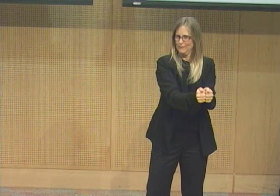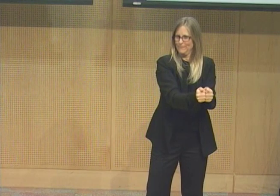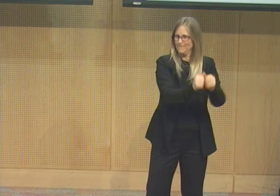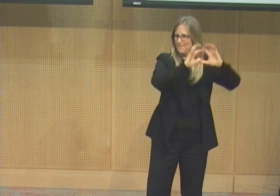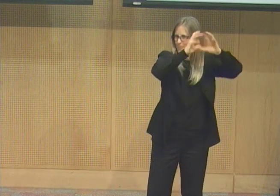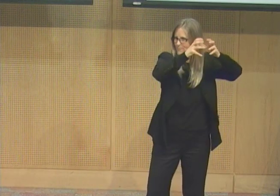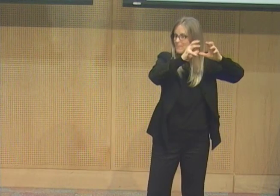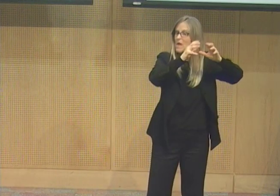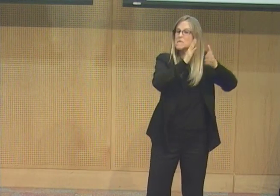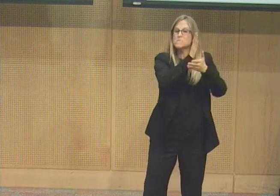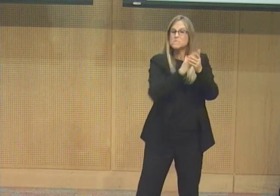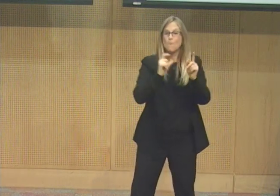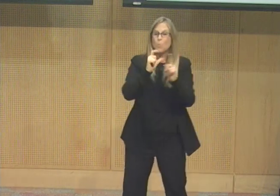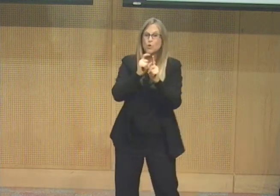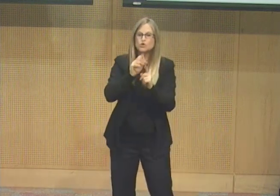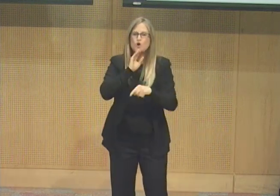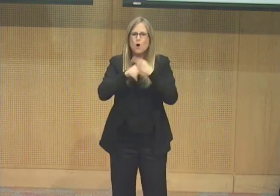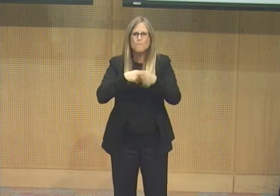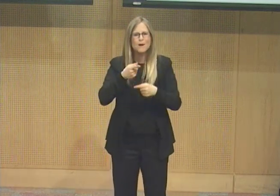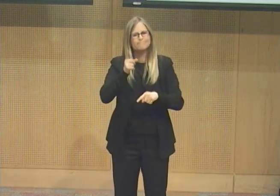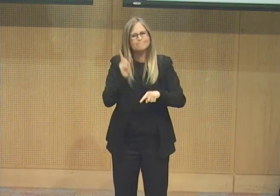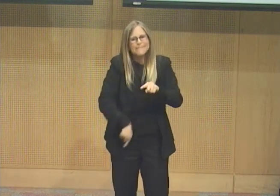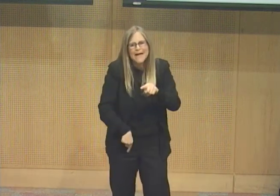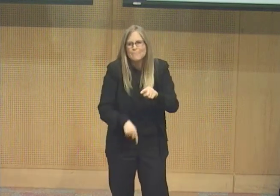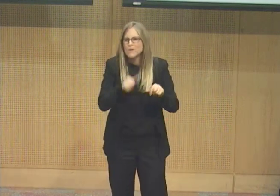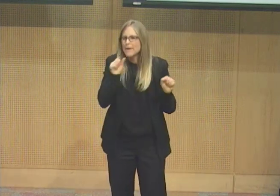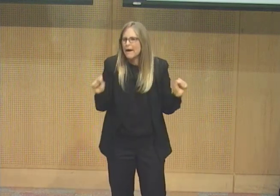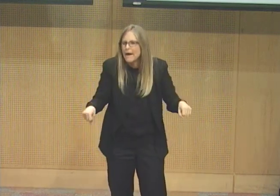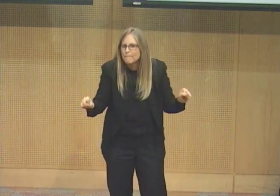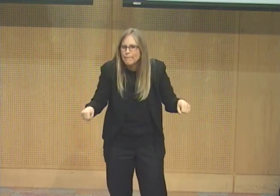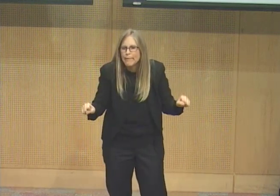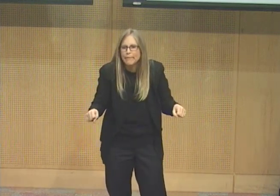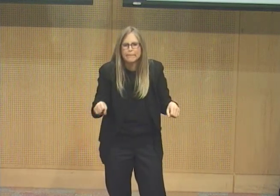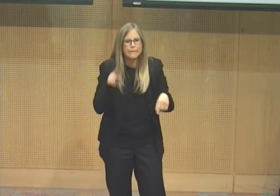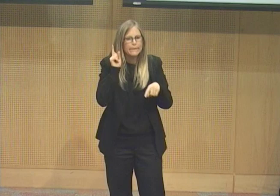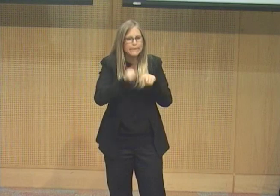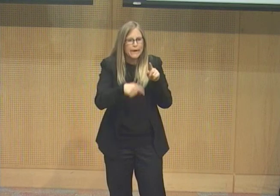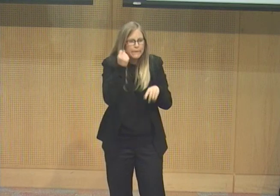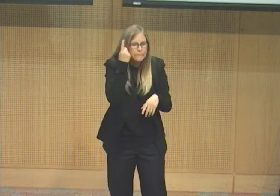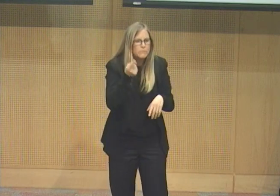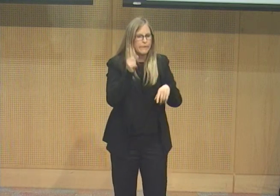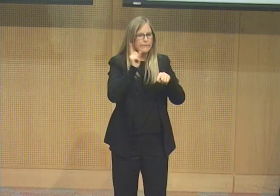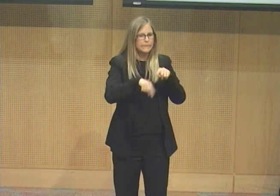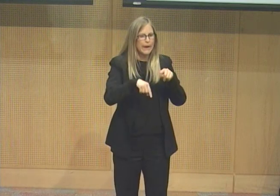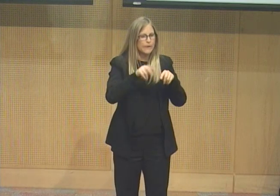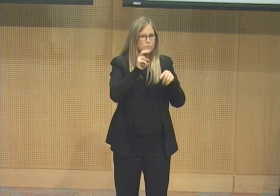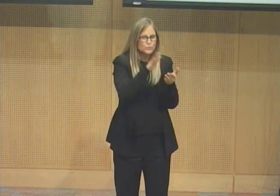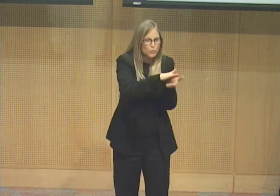Those were all grouped together to their own category. There were some words that began to form